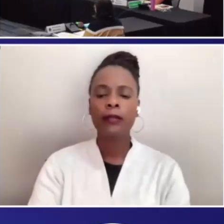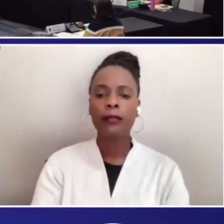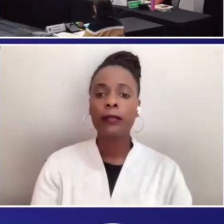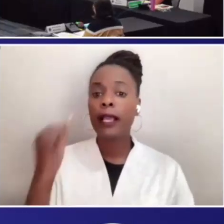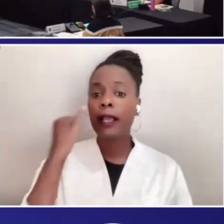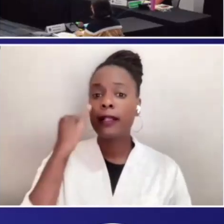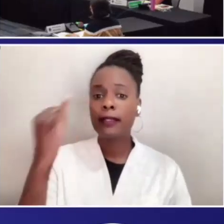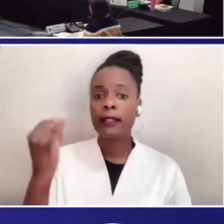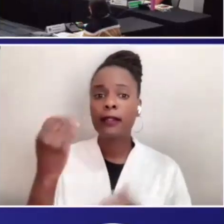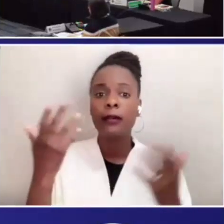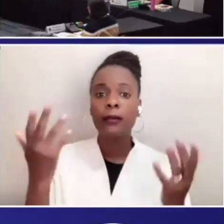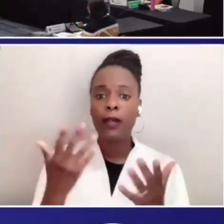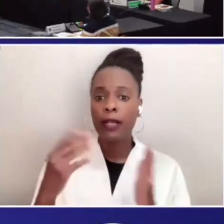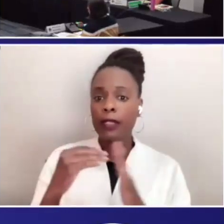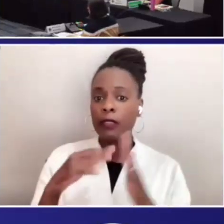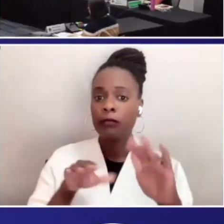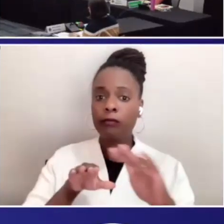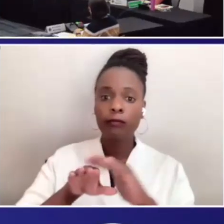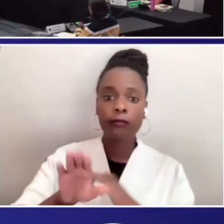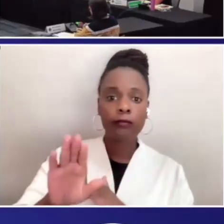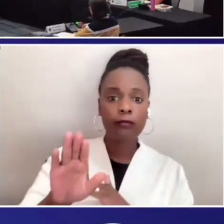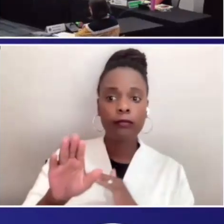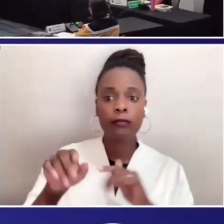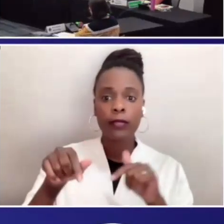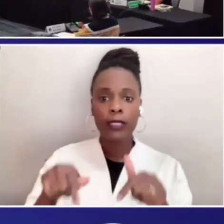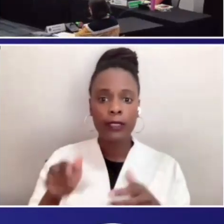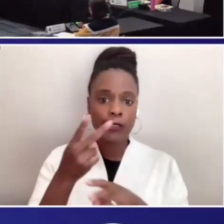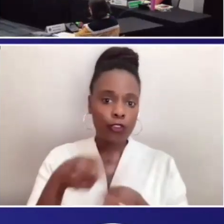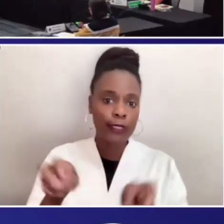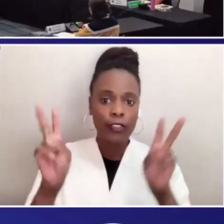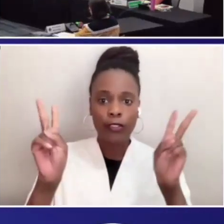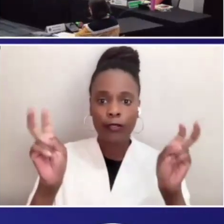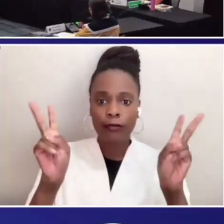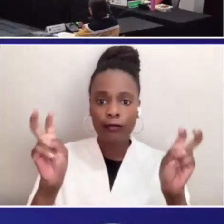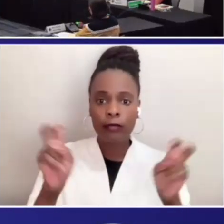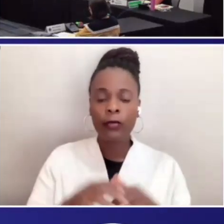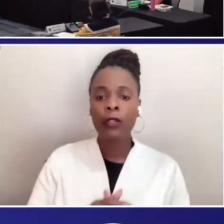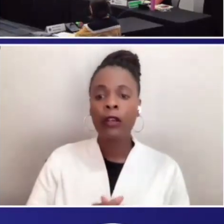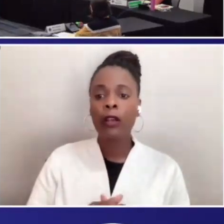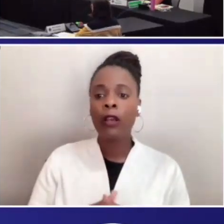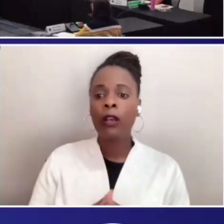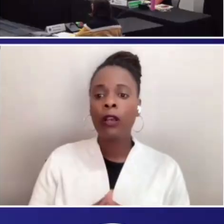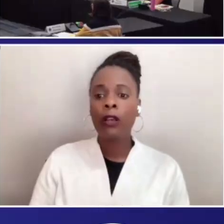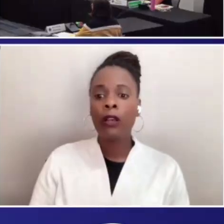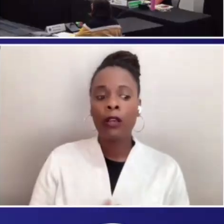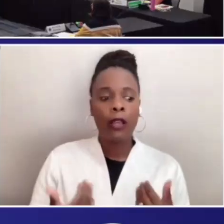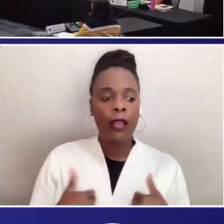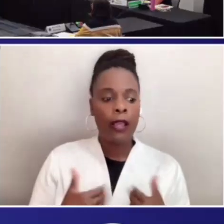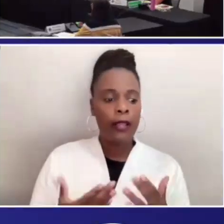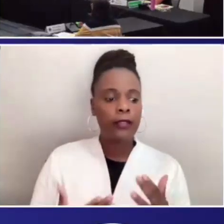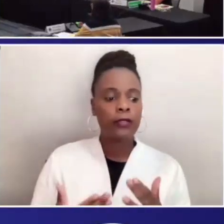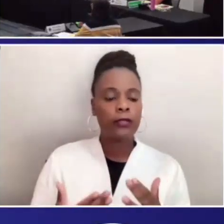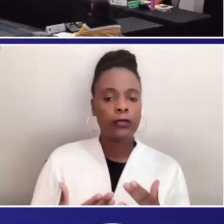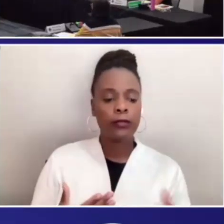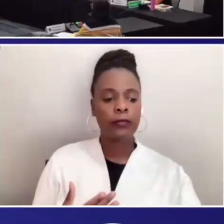student who comes in under this transition has it through their period of enrollment.